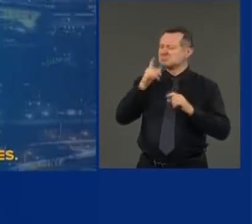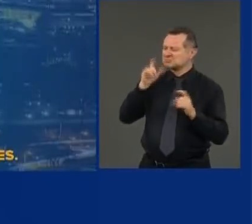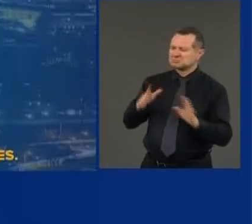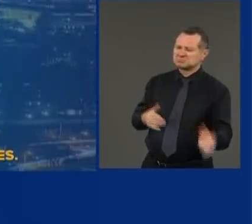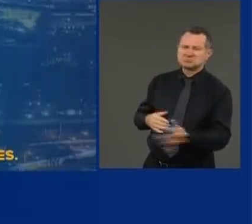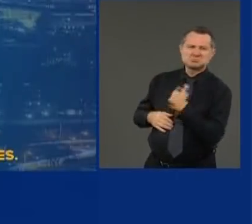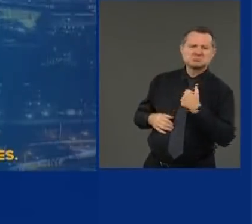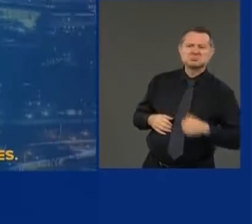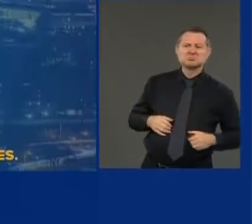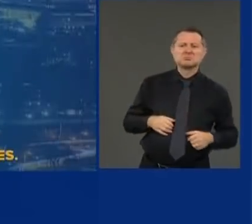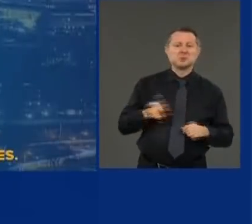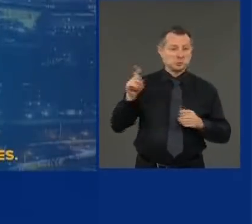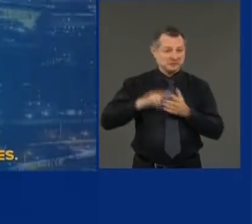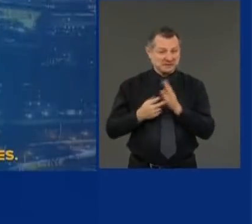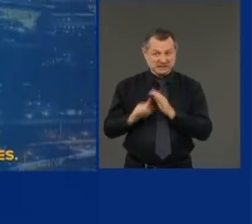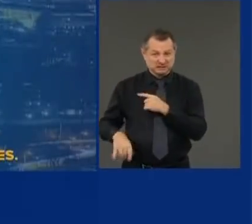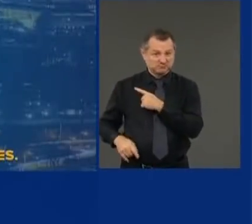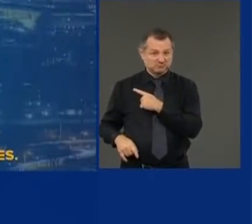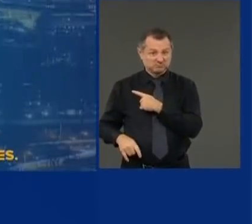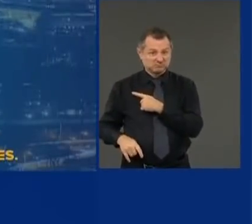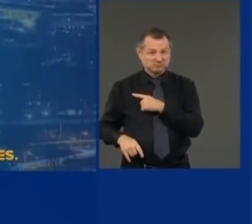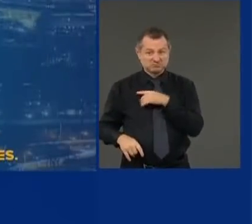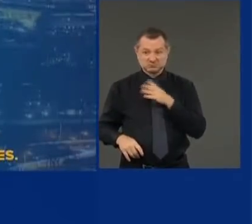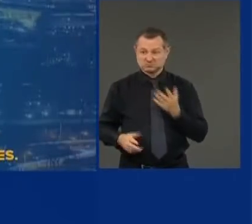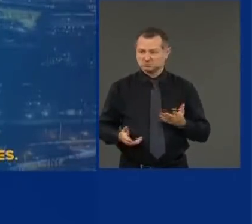TB.